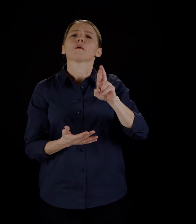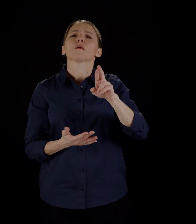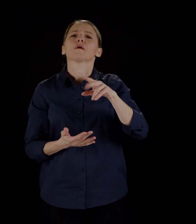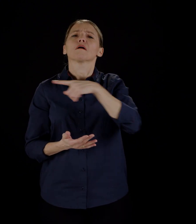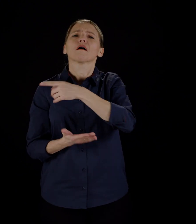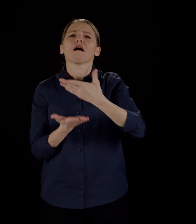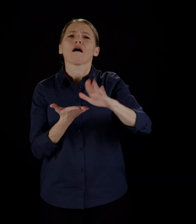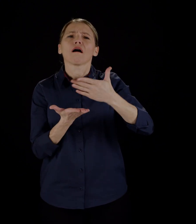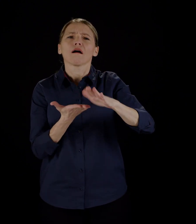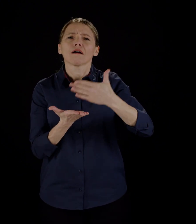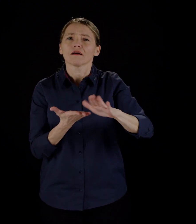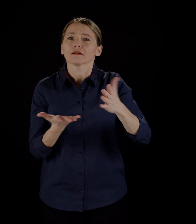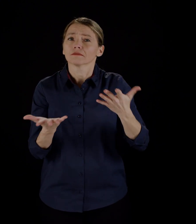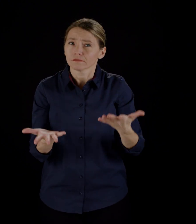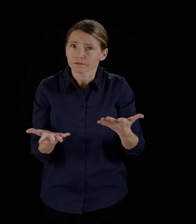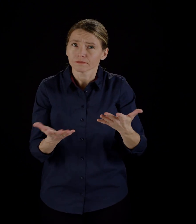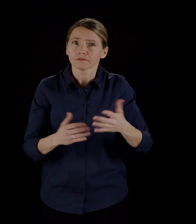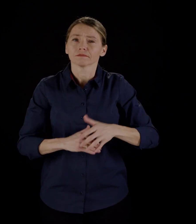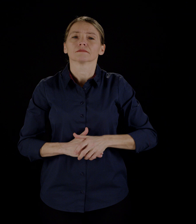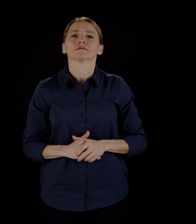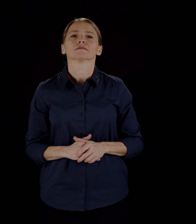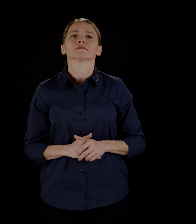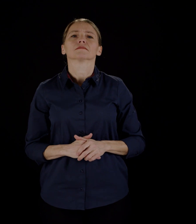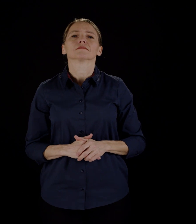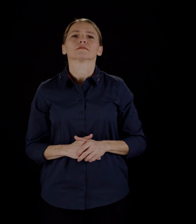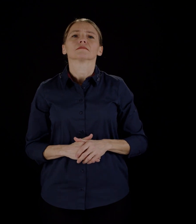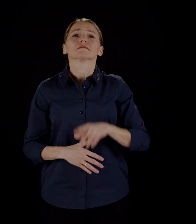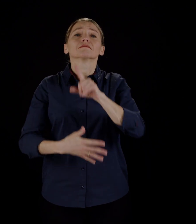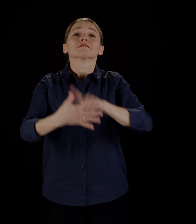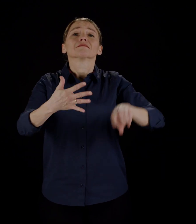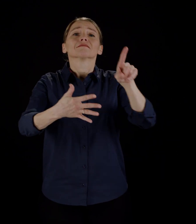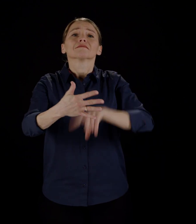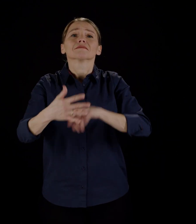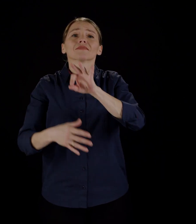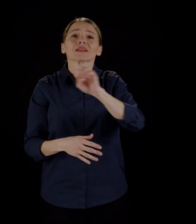rules, the early cancellation fee is not applicable.